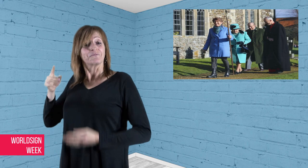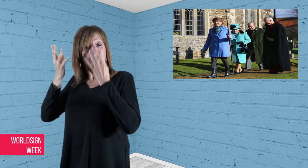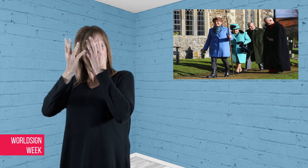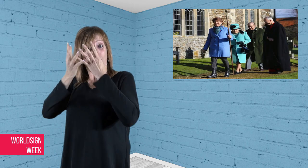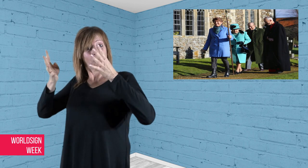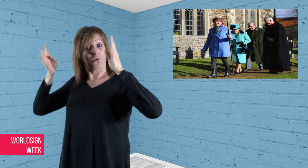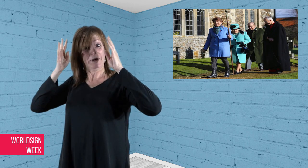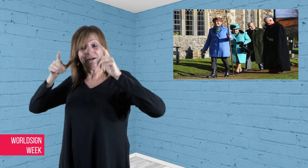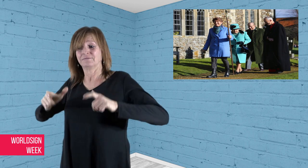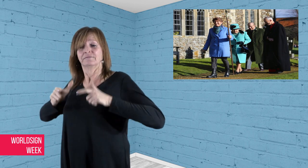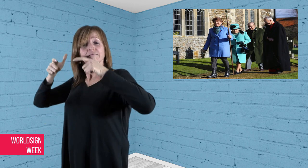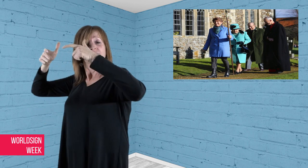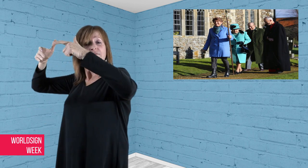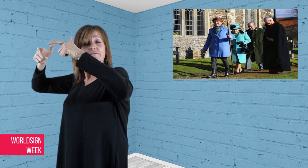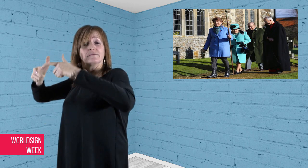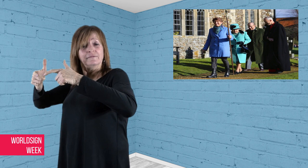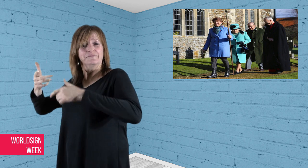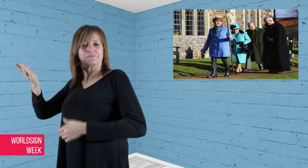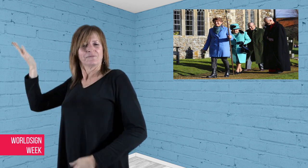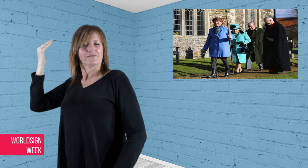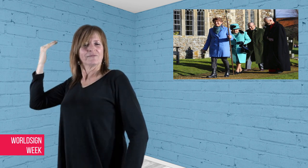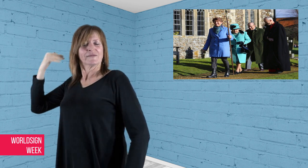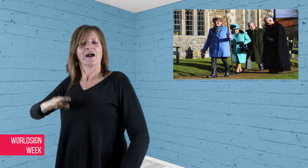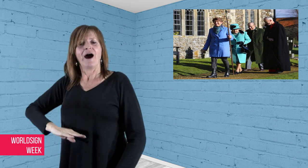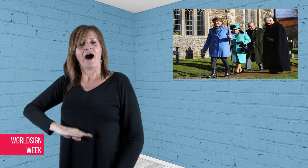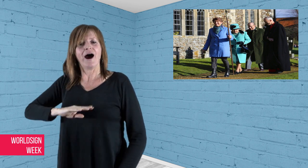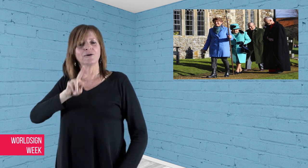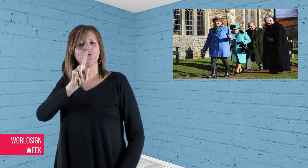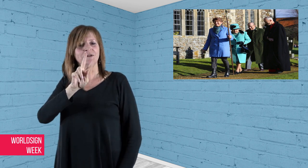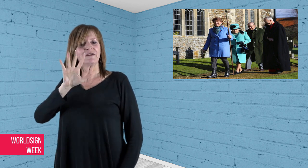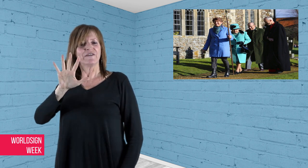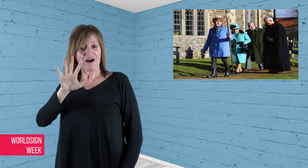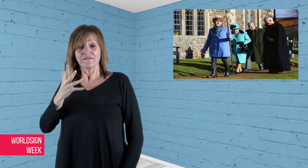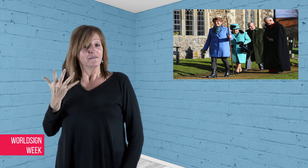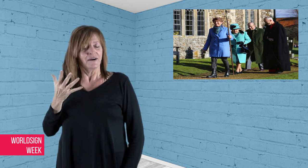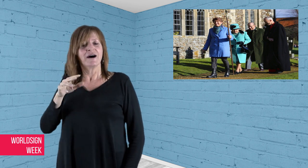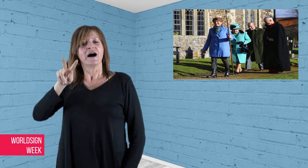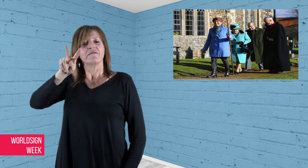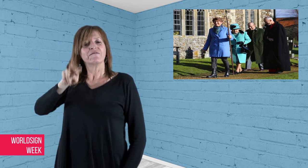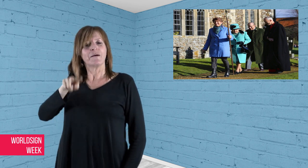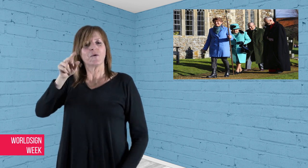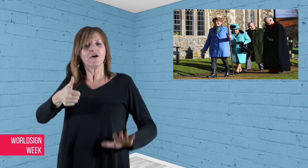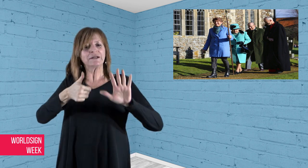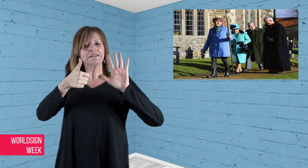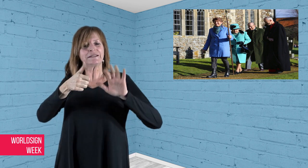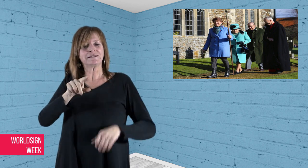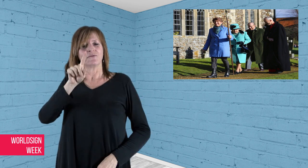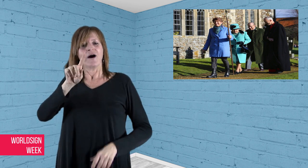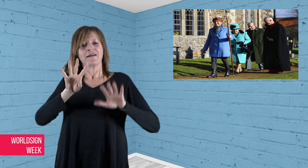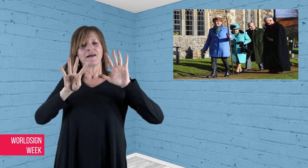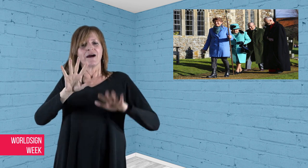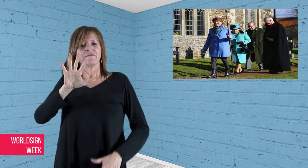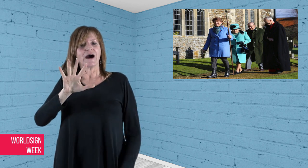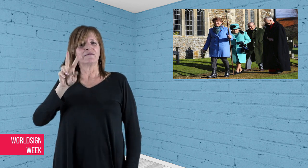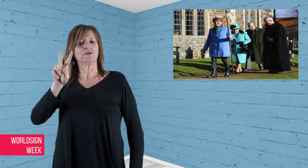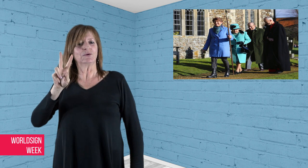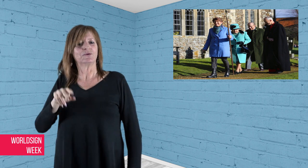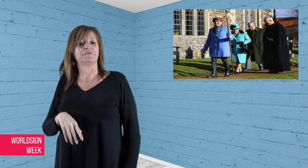Elizabeth was crowned Queen at age 25, on February 6, 1952, following the death of her father, George VI.